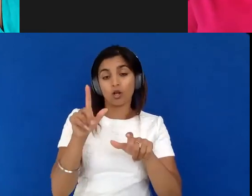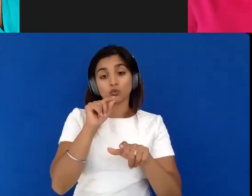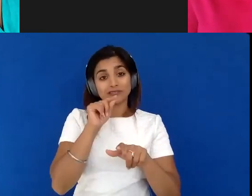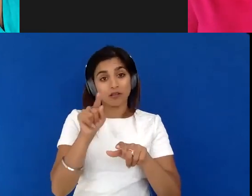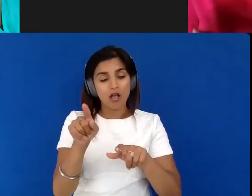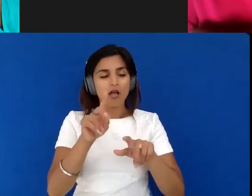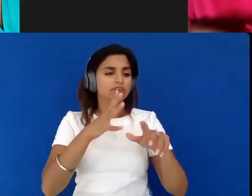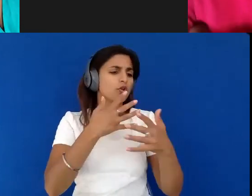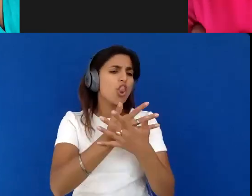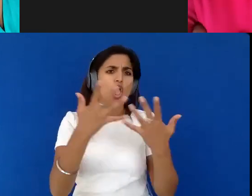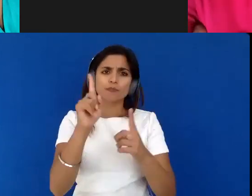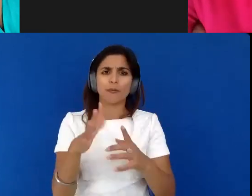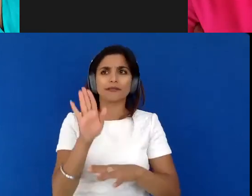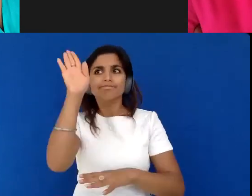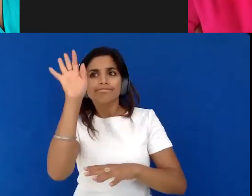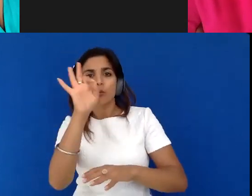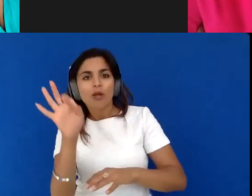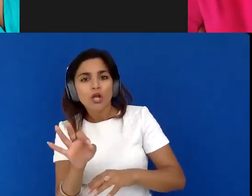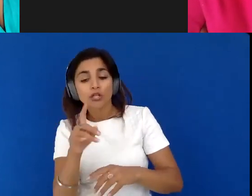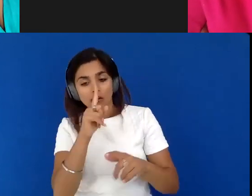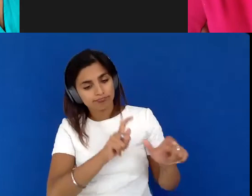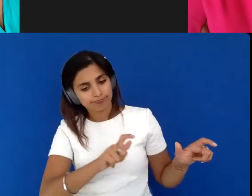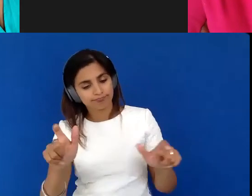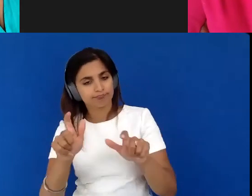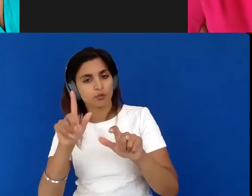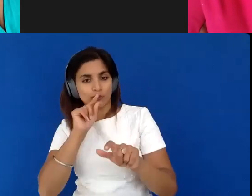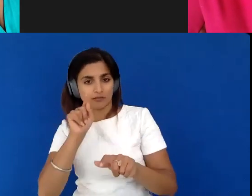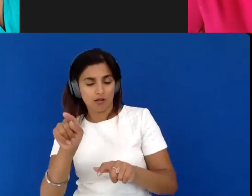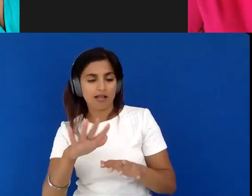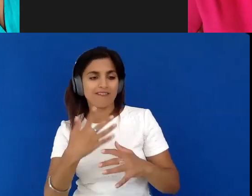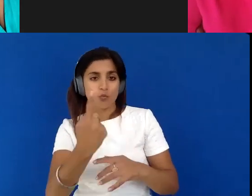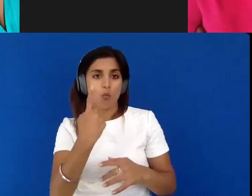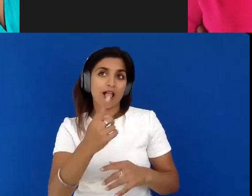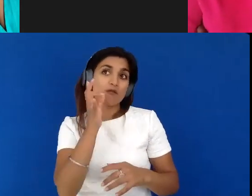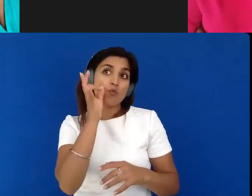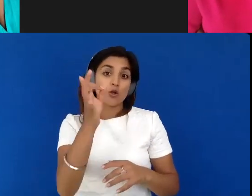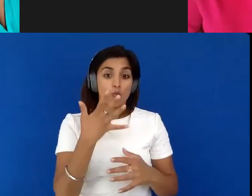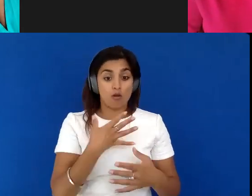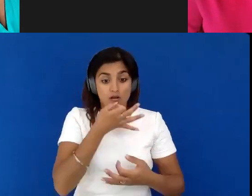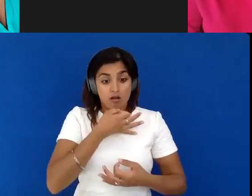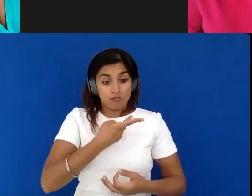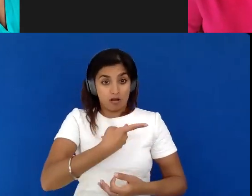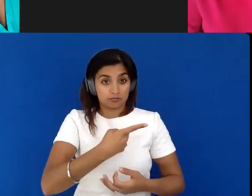questions to continue there if you have questions for us you can use the hashtag